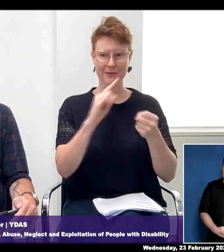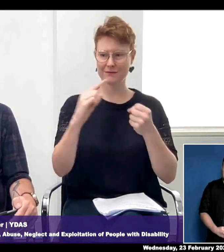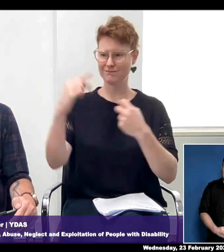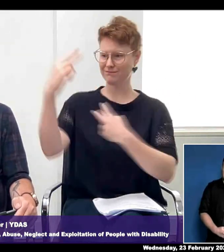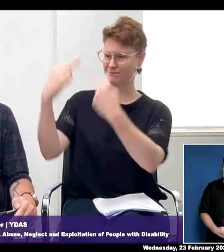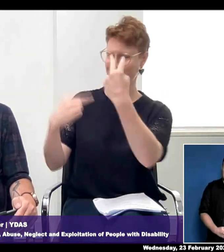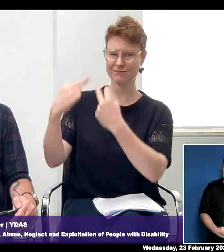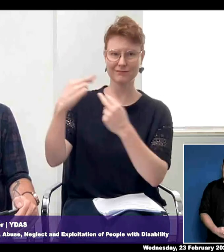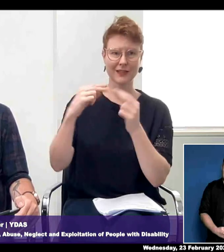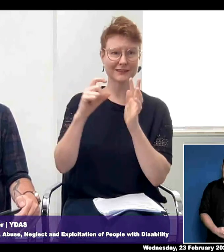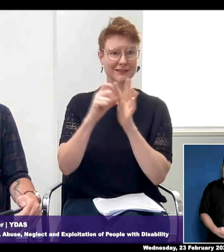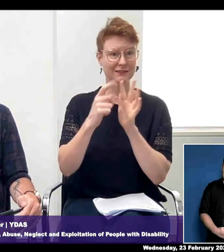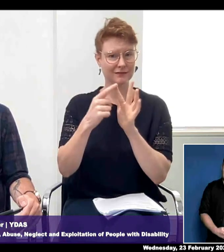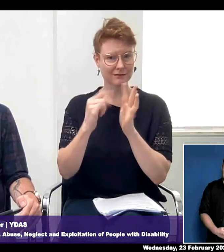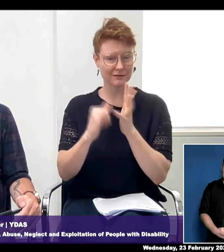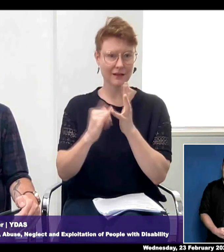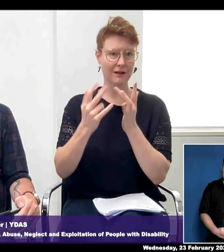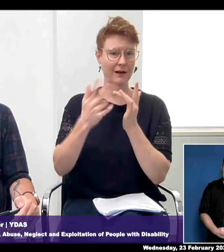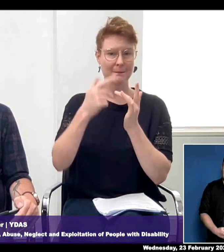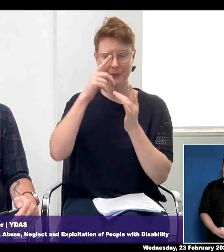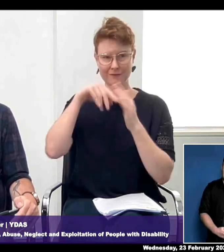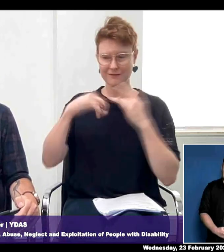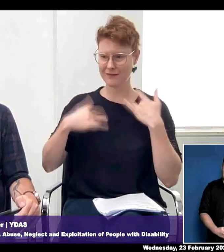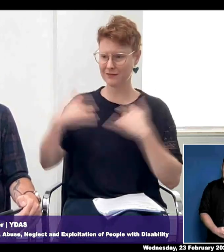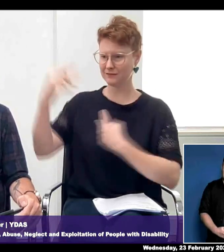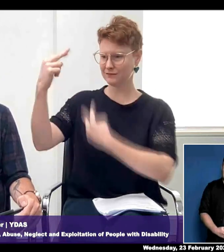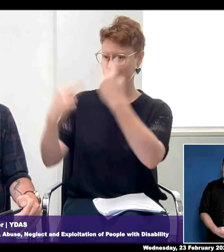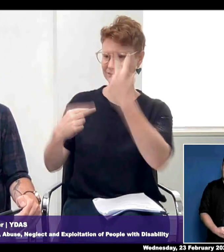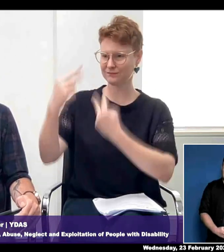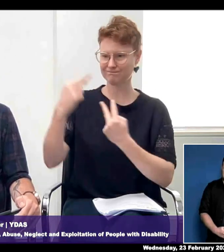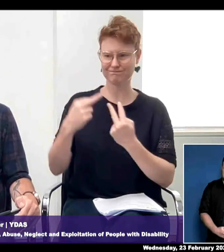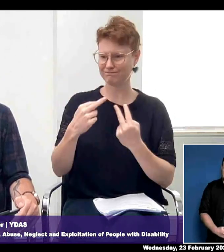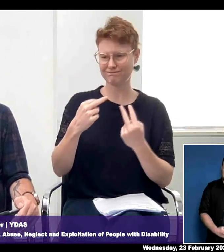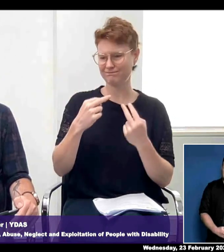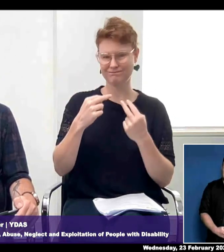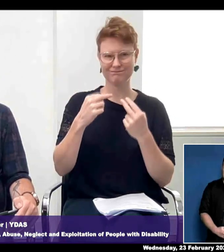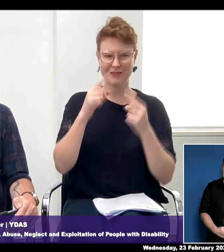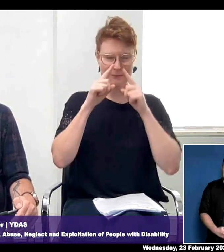and the area that they have identified as their aspirations are just discounted.